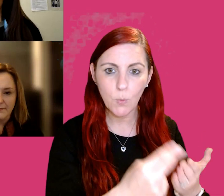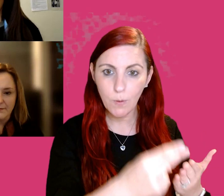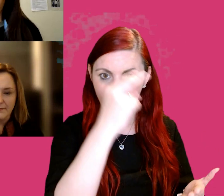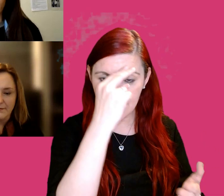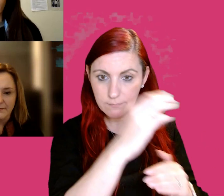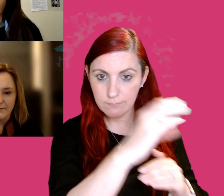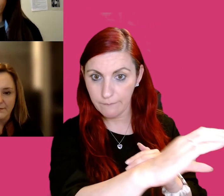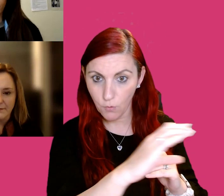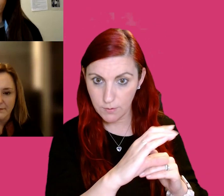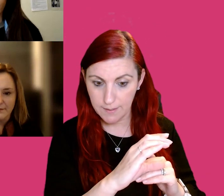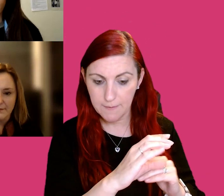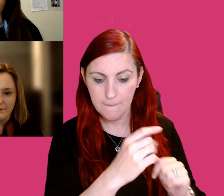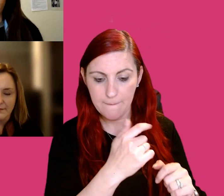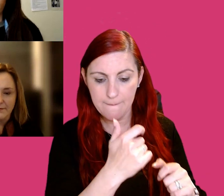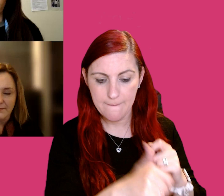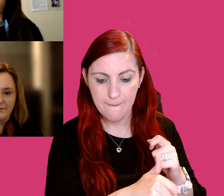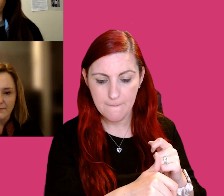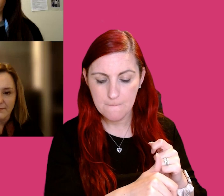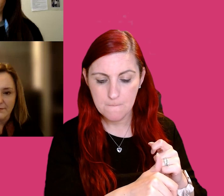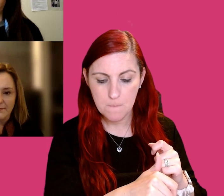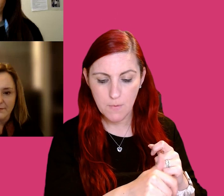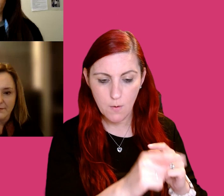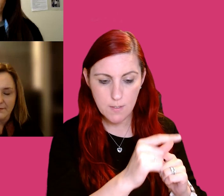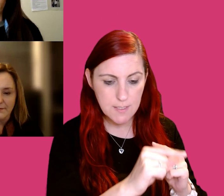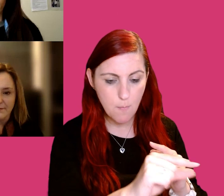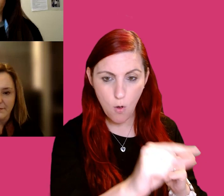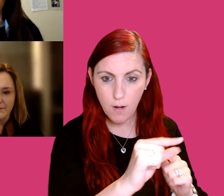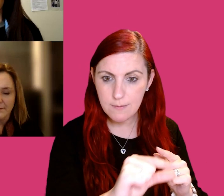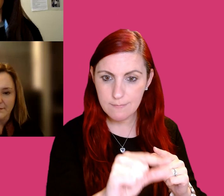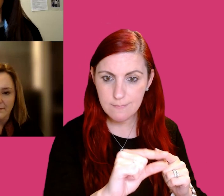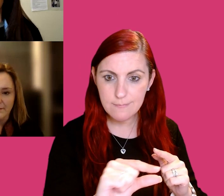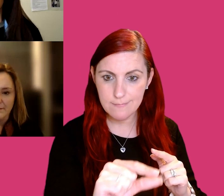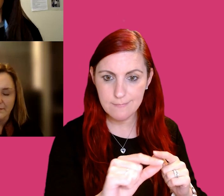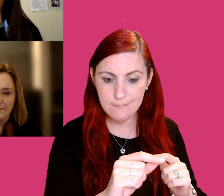people can claim or you know apply for small ounts of money to get their patient and public